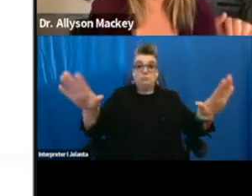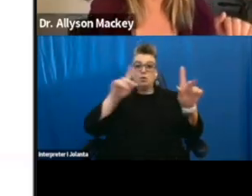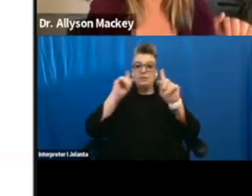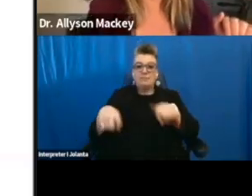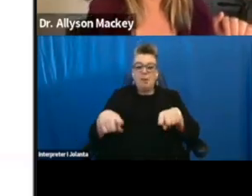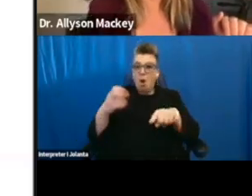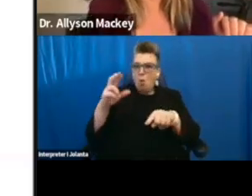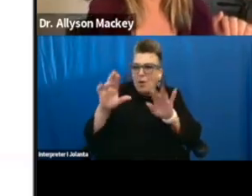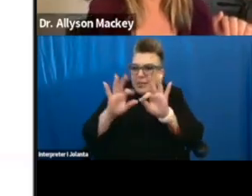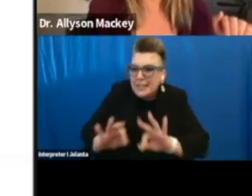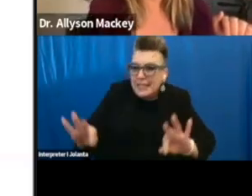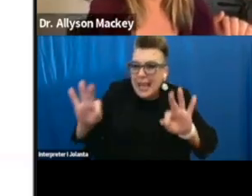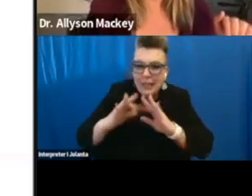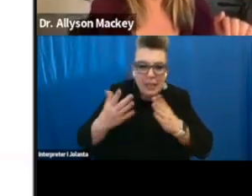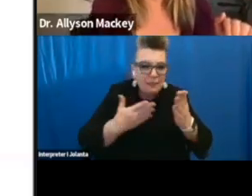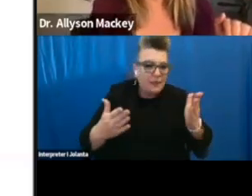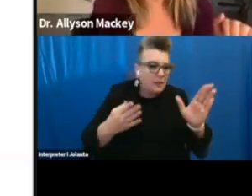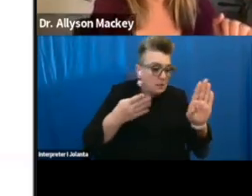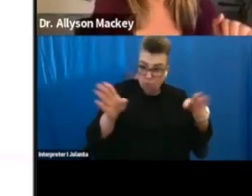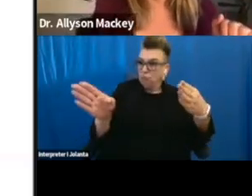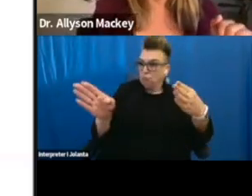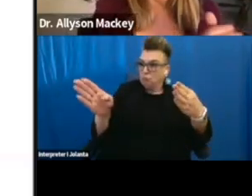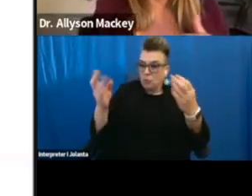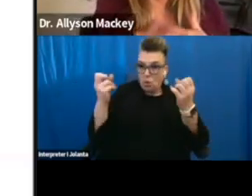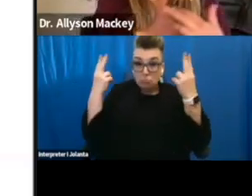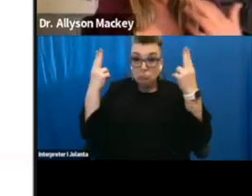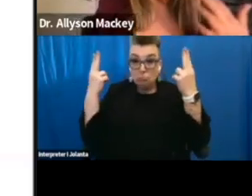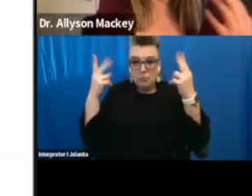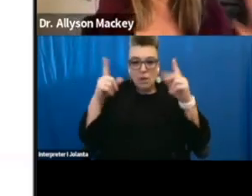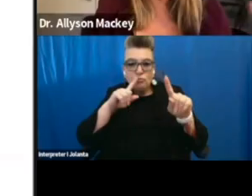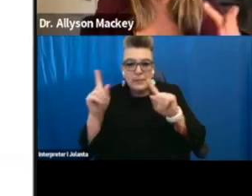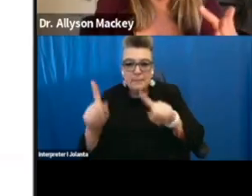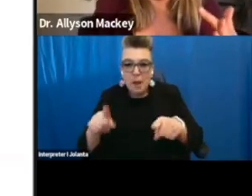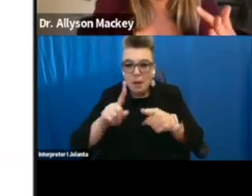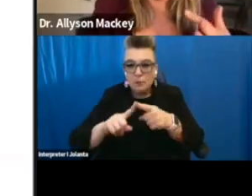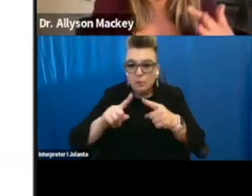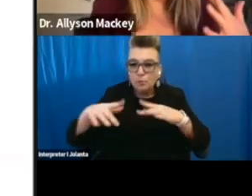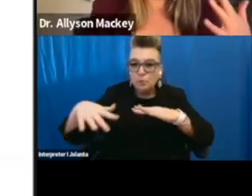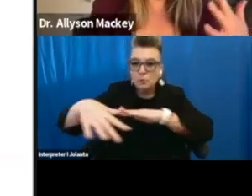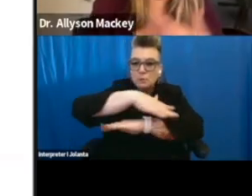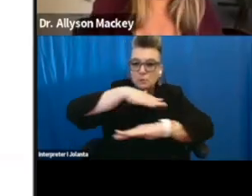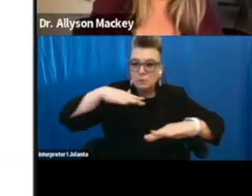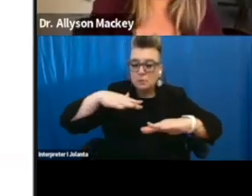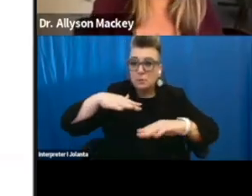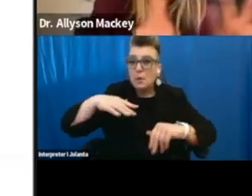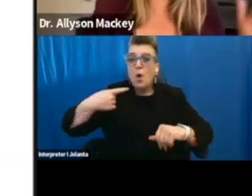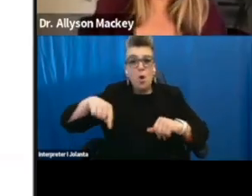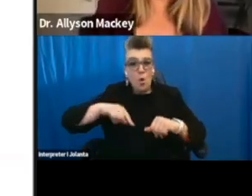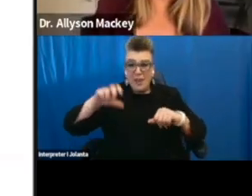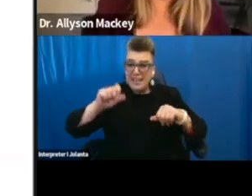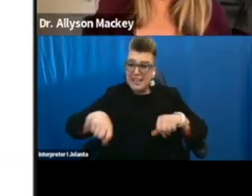things we can break this down and look at changes across all of